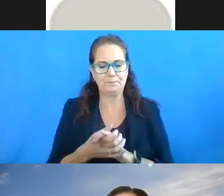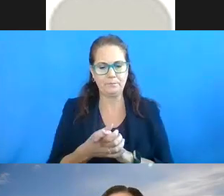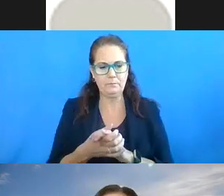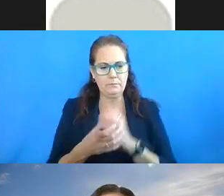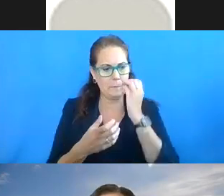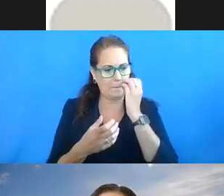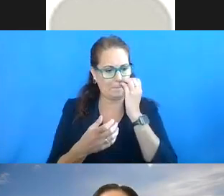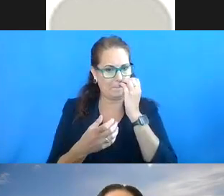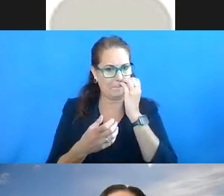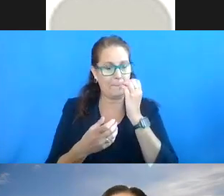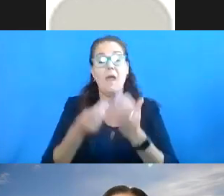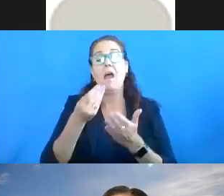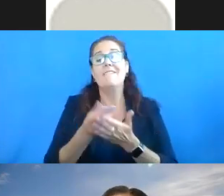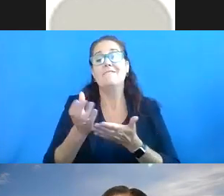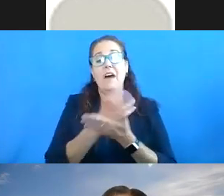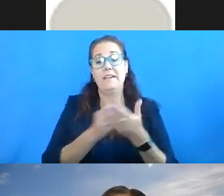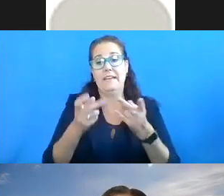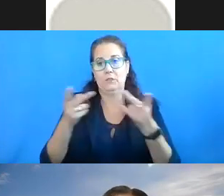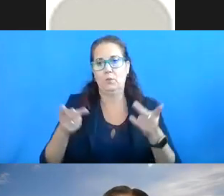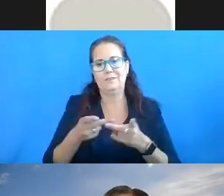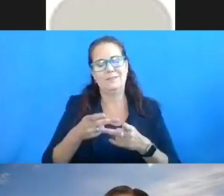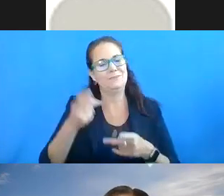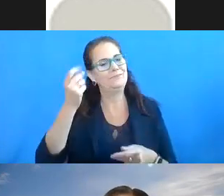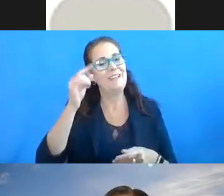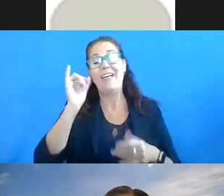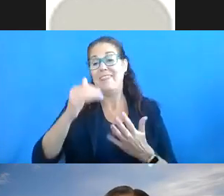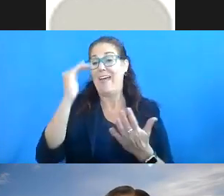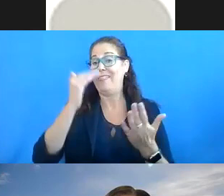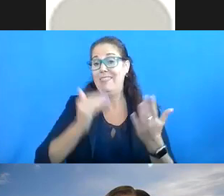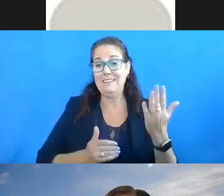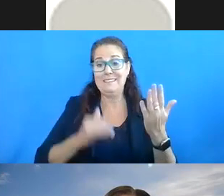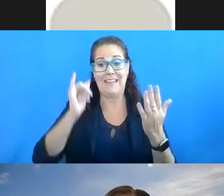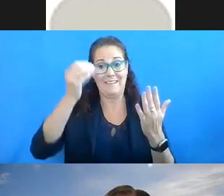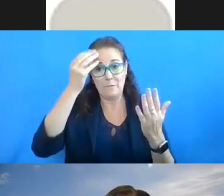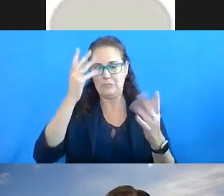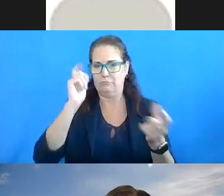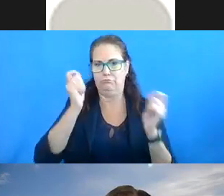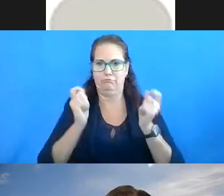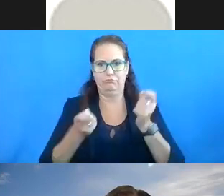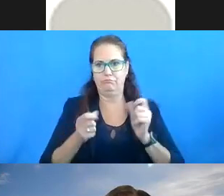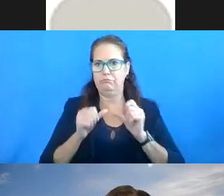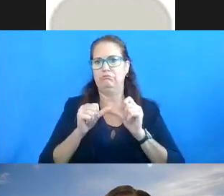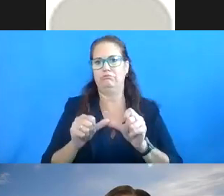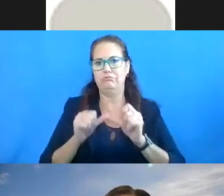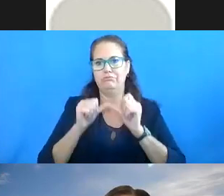funding sources. So this is an ever-changing list of information for active funding sources.